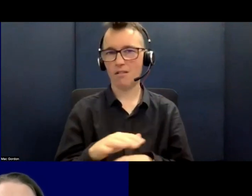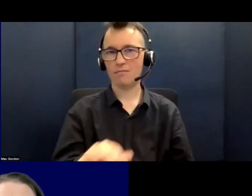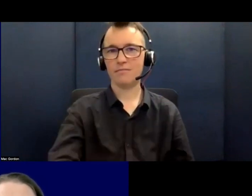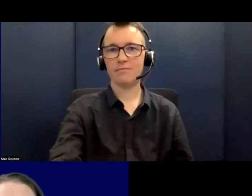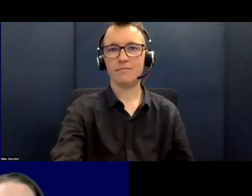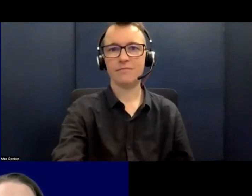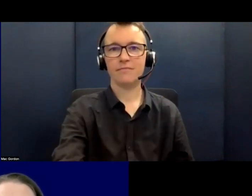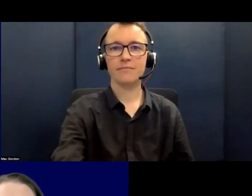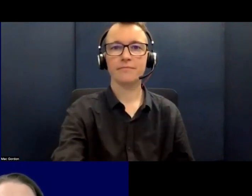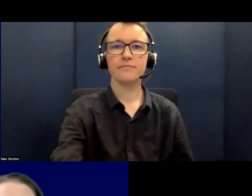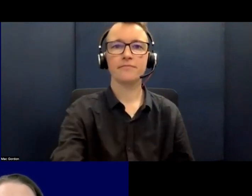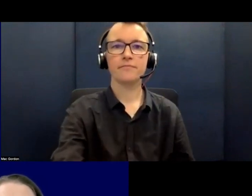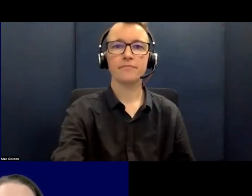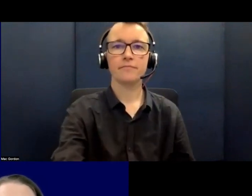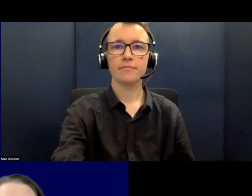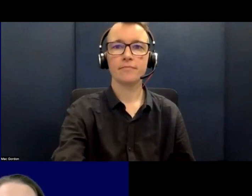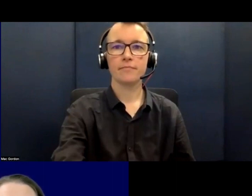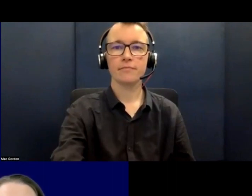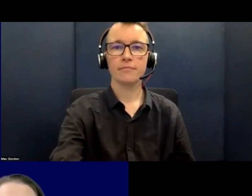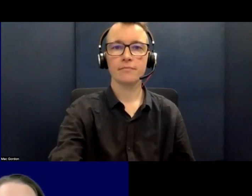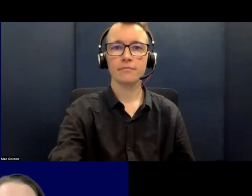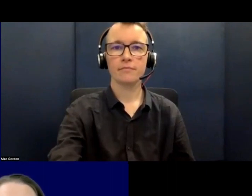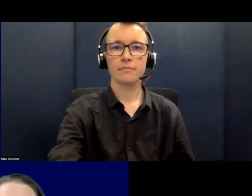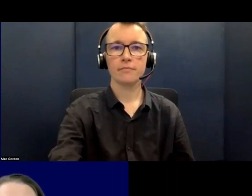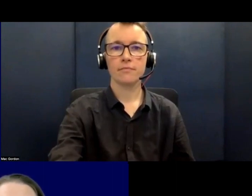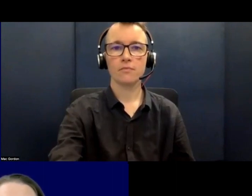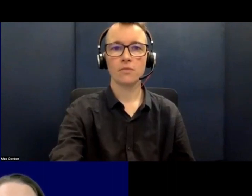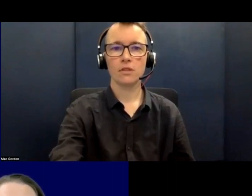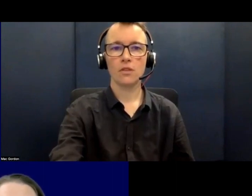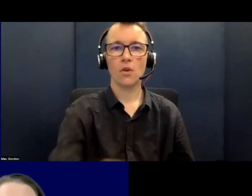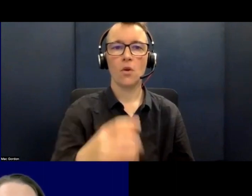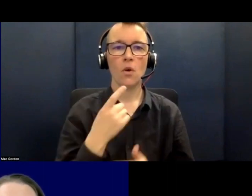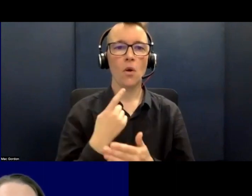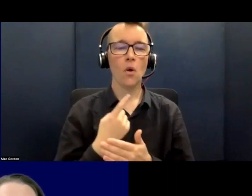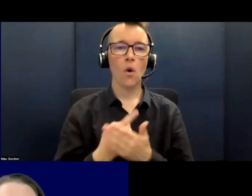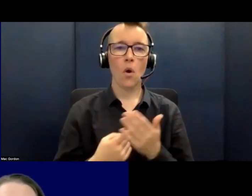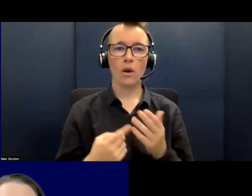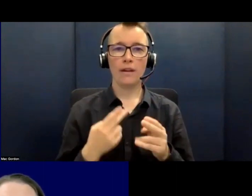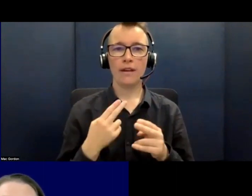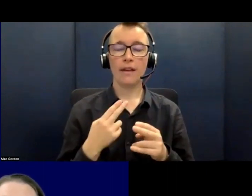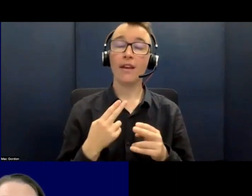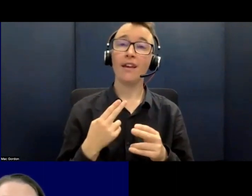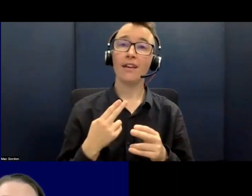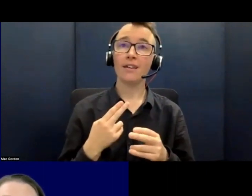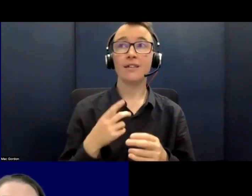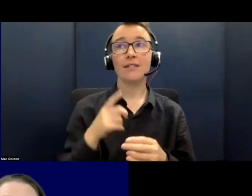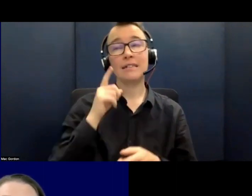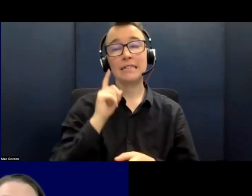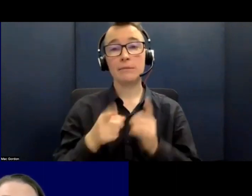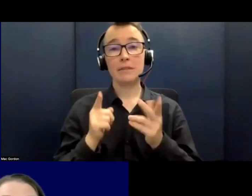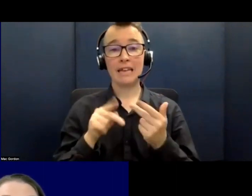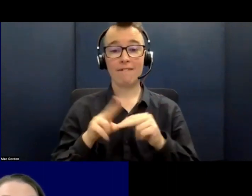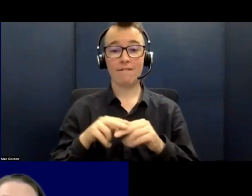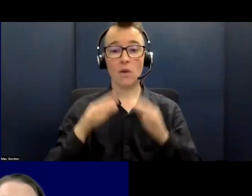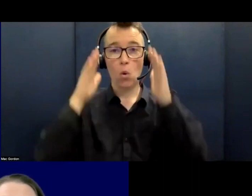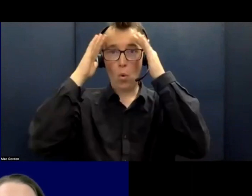Except that there is a Medicare number for autism, but aside from that